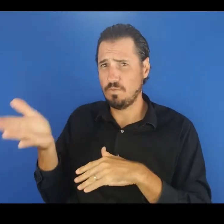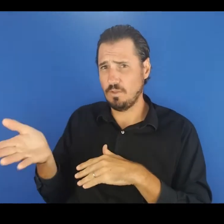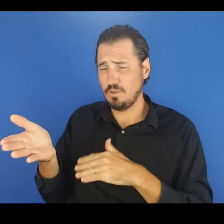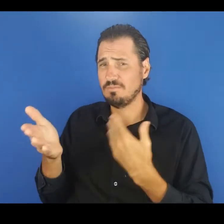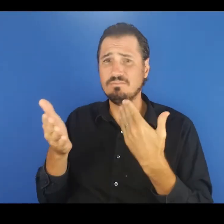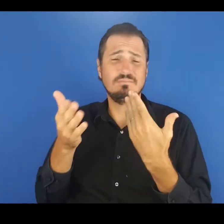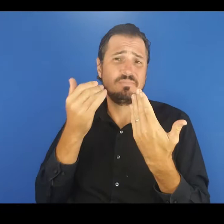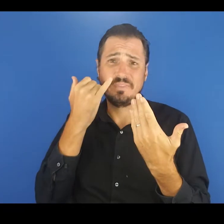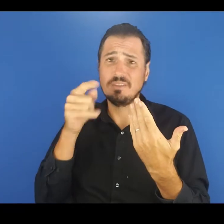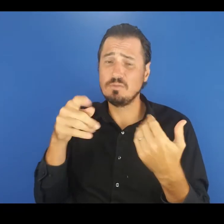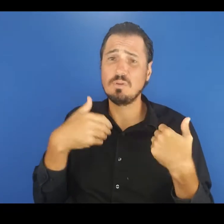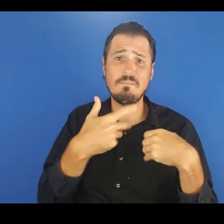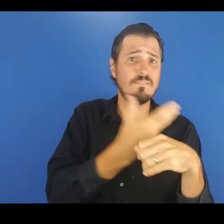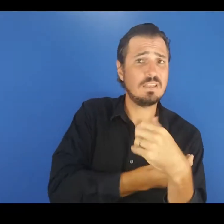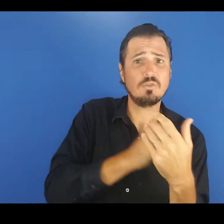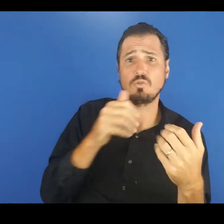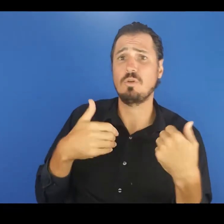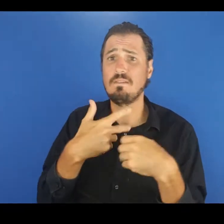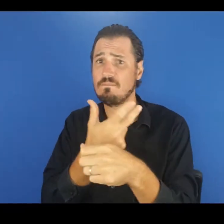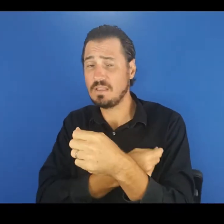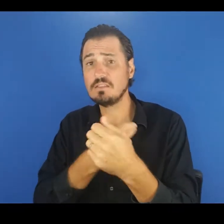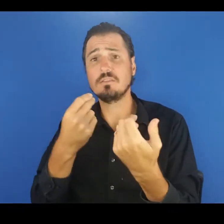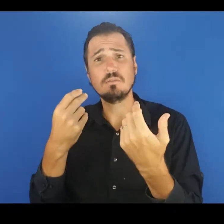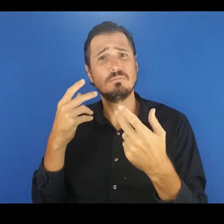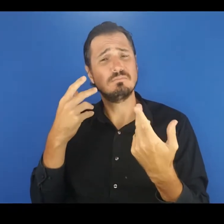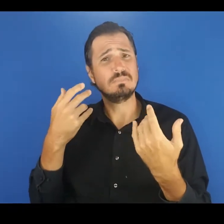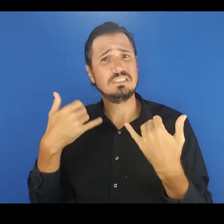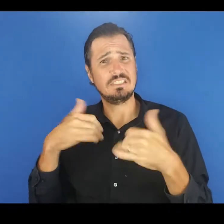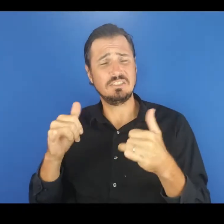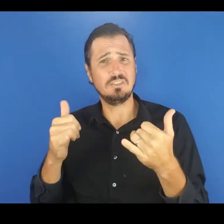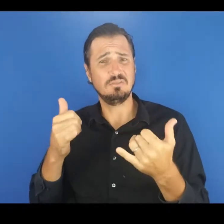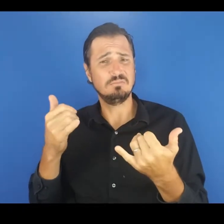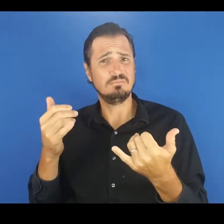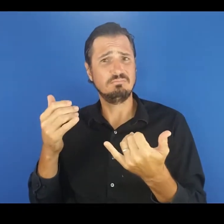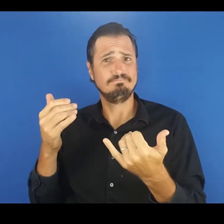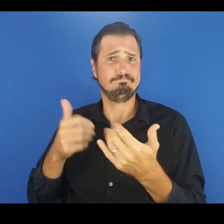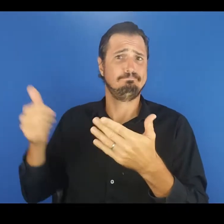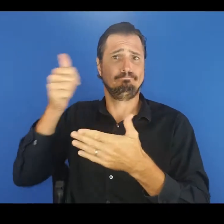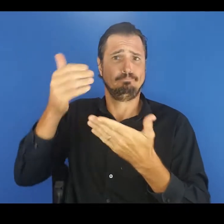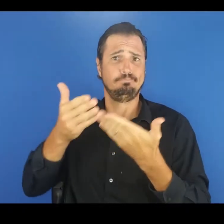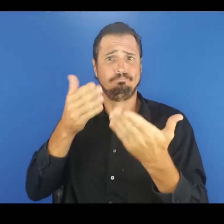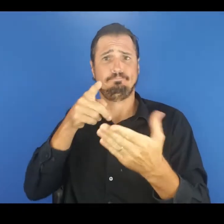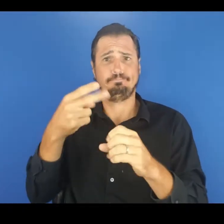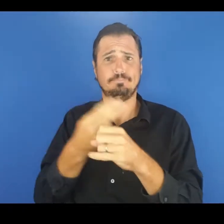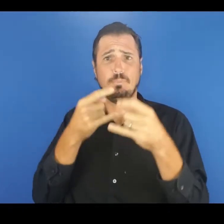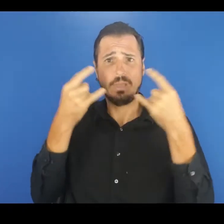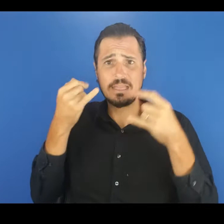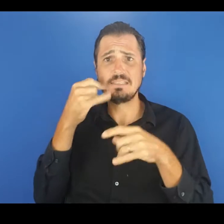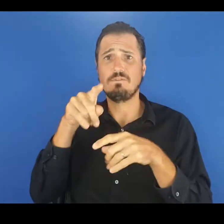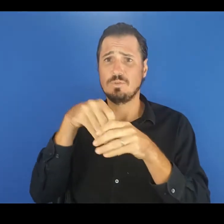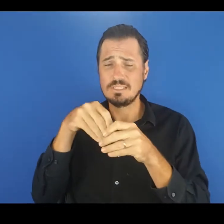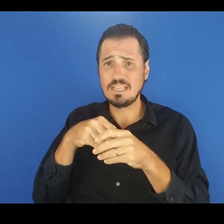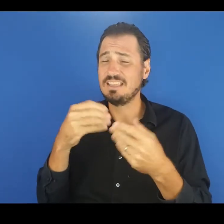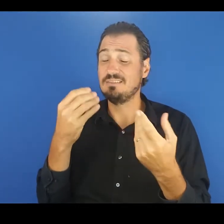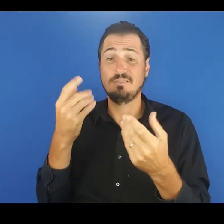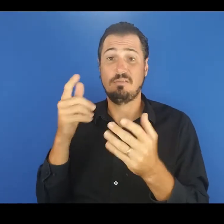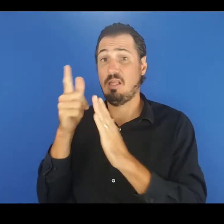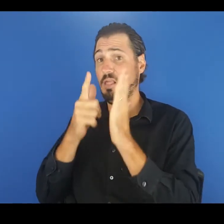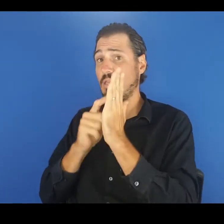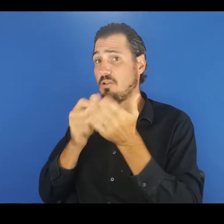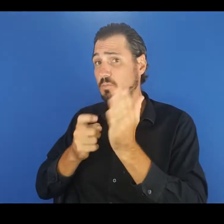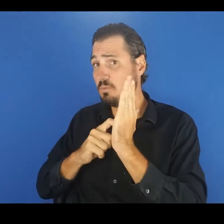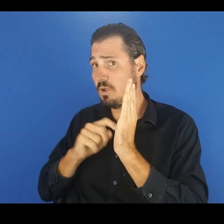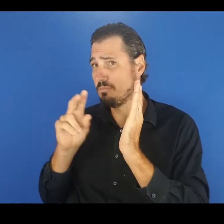Whether or not you are vaccinated, health officials recommend wearing a mask in crowded indoor settings, even if it is not required by law there